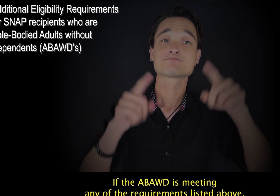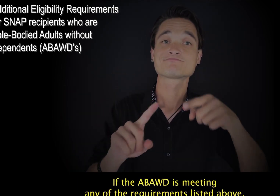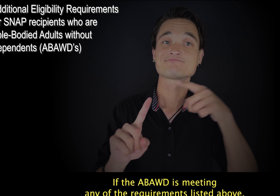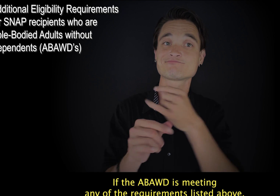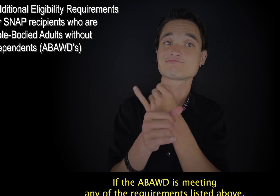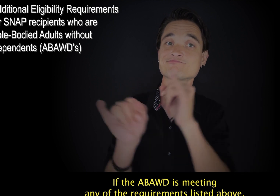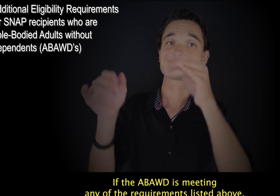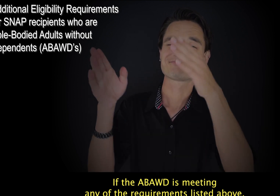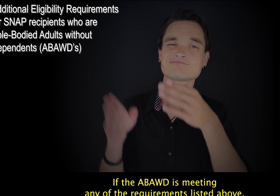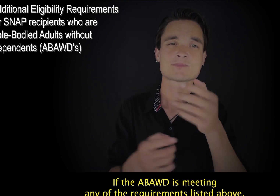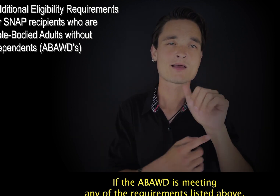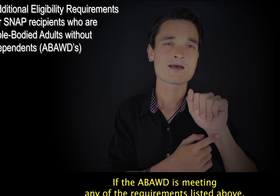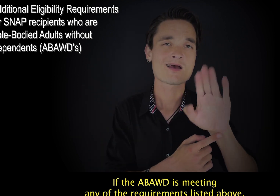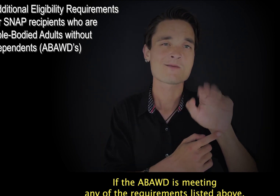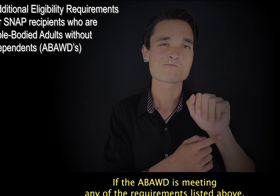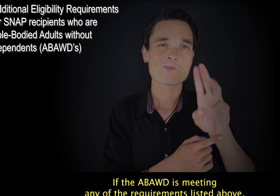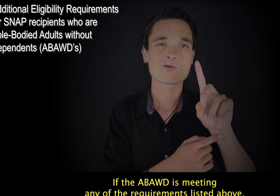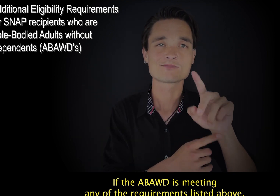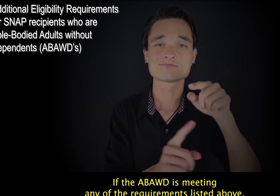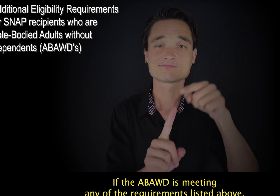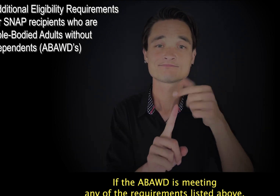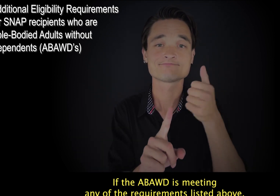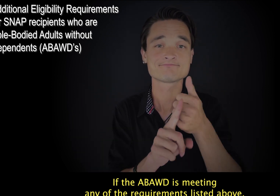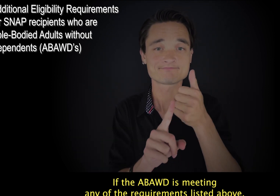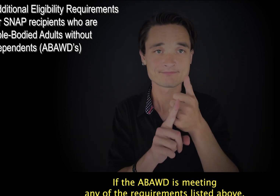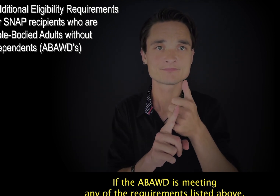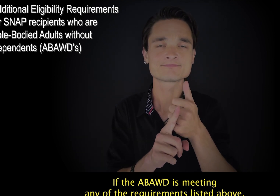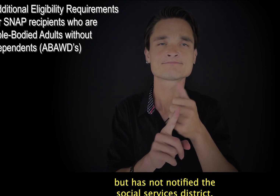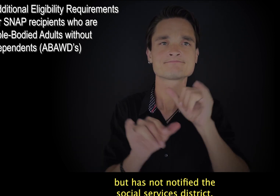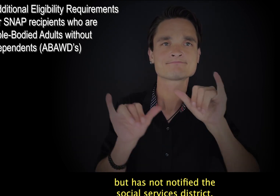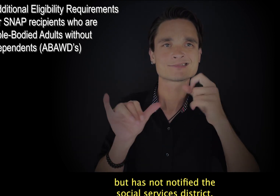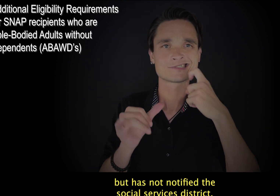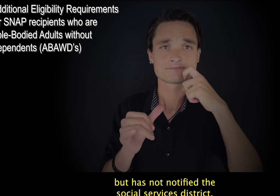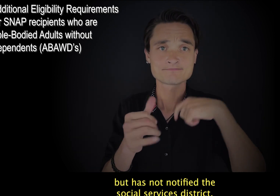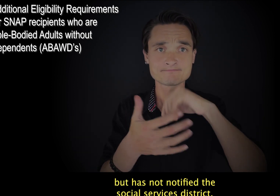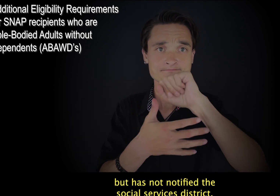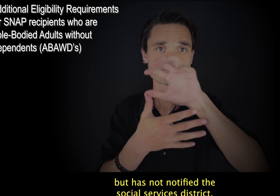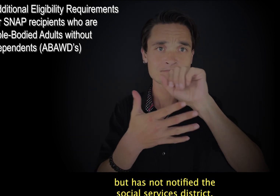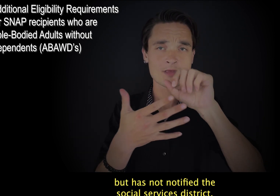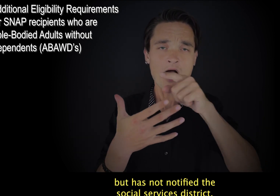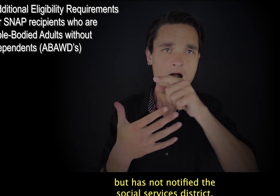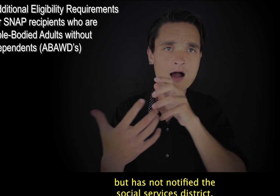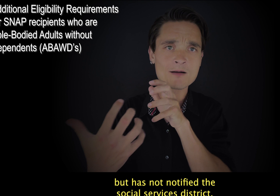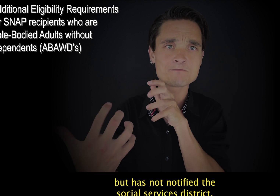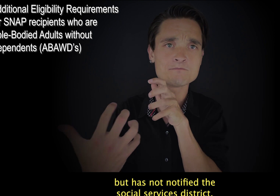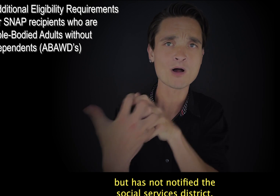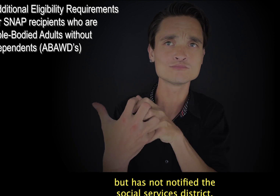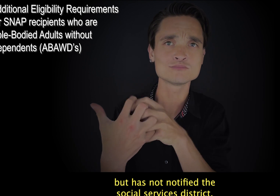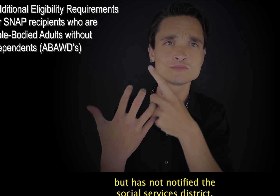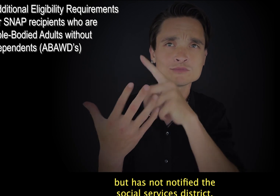If the ABAWD is meeting any of the requirements listed above, but has not notified the social services district,